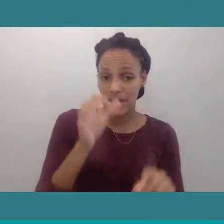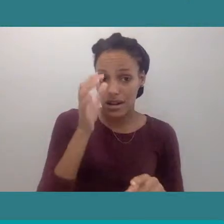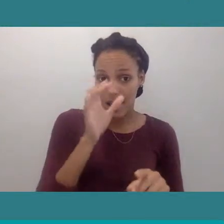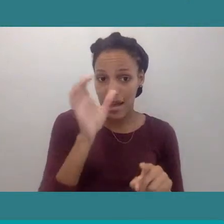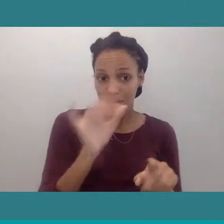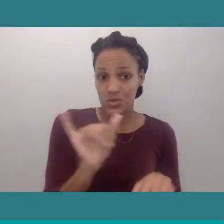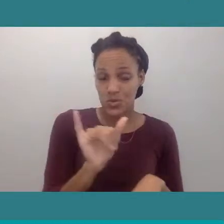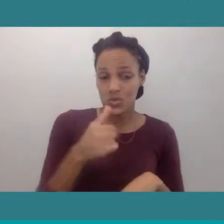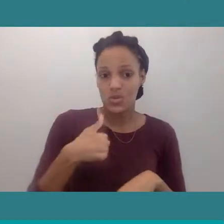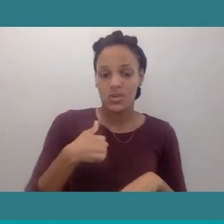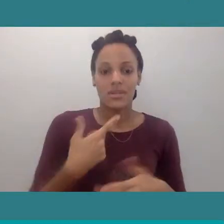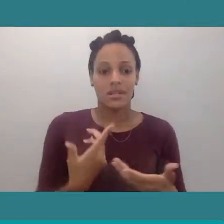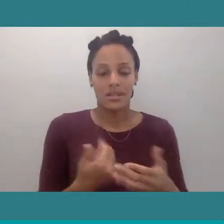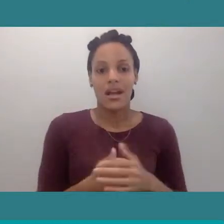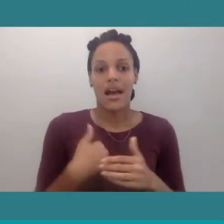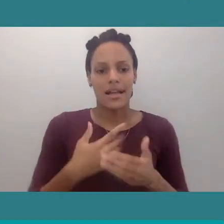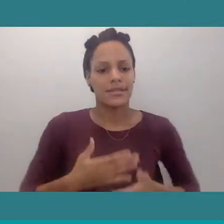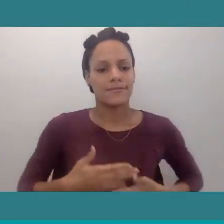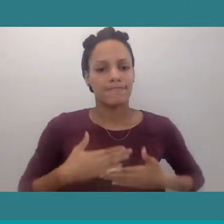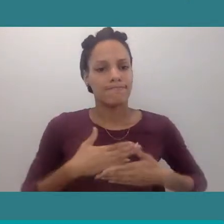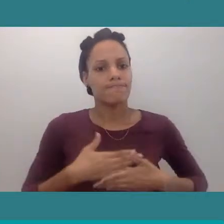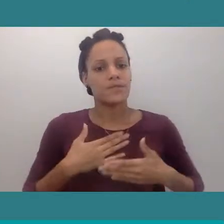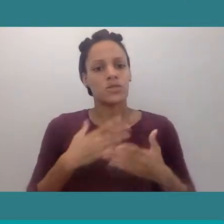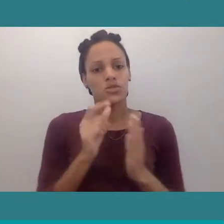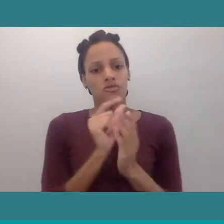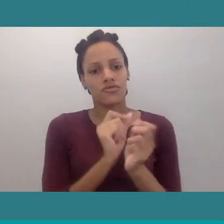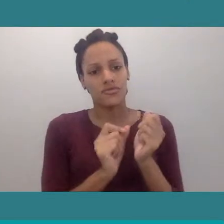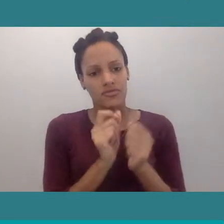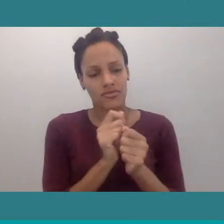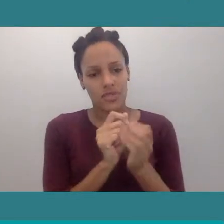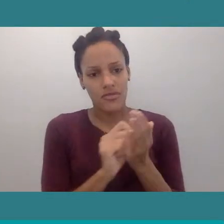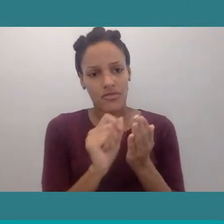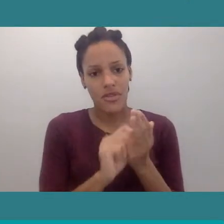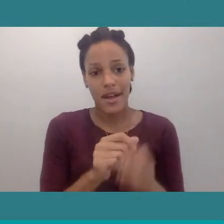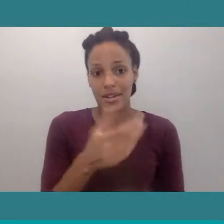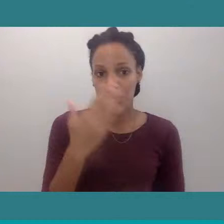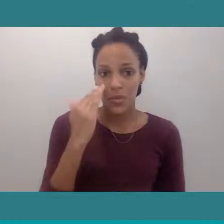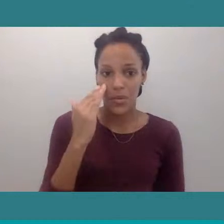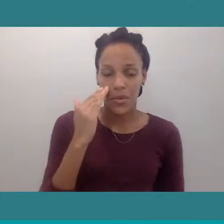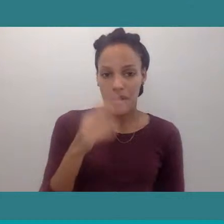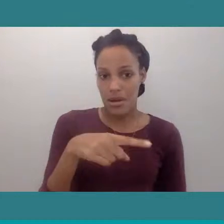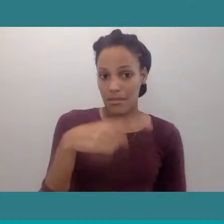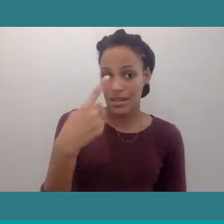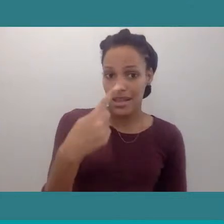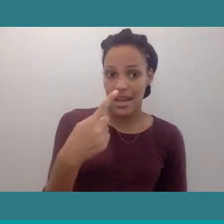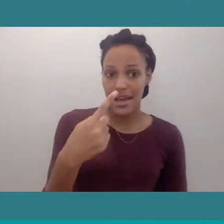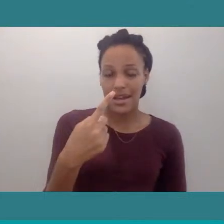comics. I had the privilege of writing Wonder Woman as well as the Black Wonder Woman. Recently